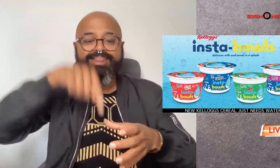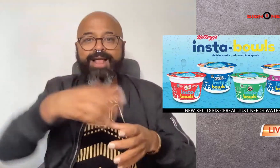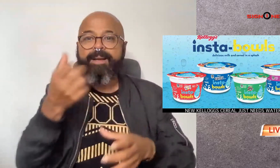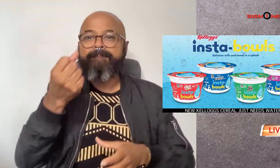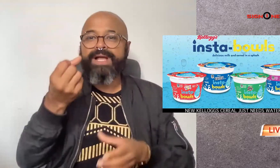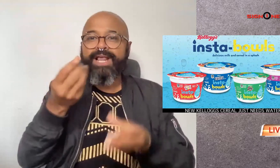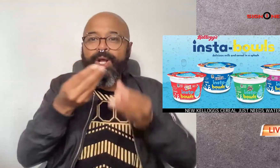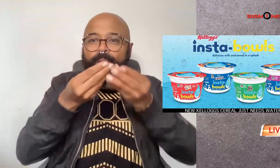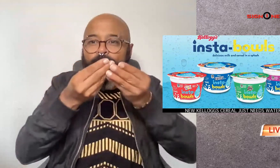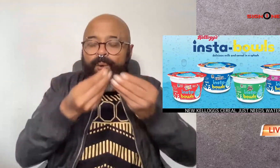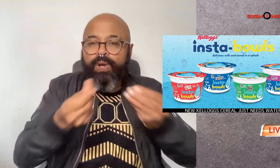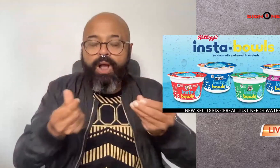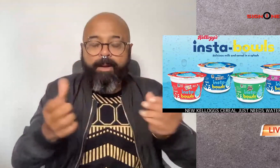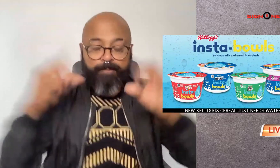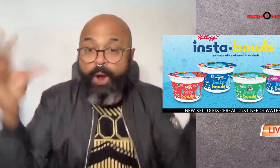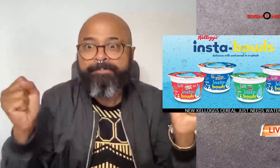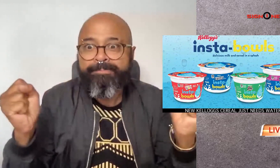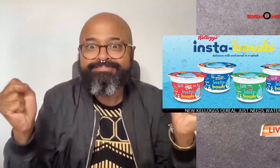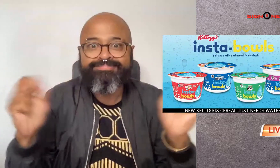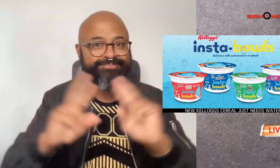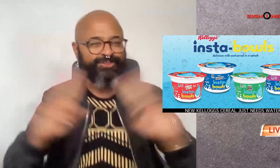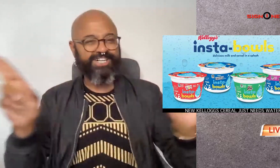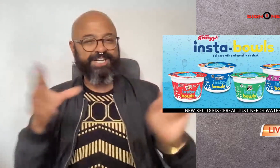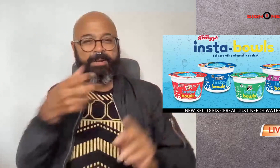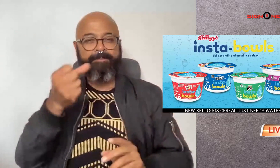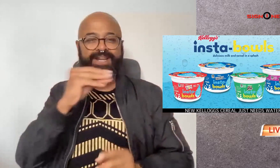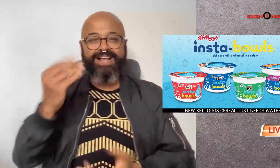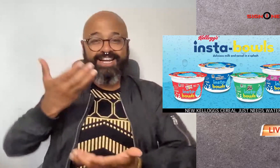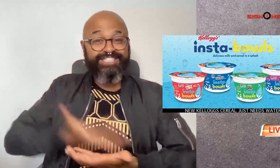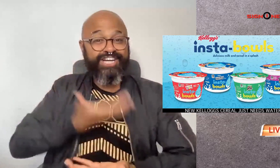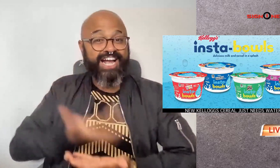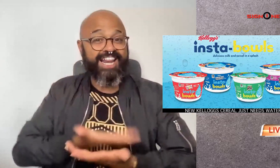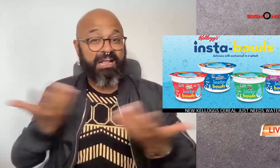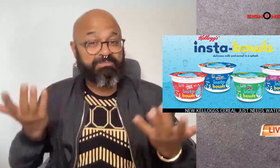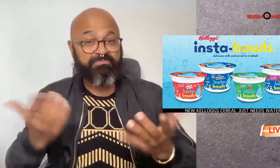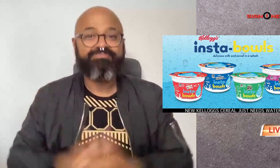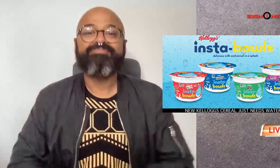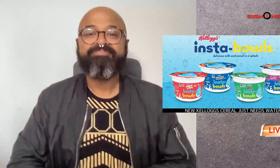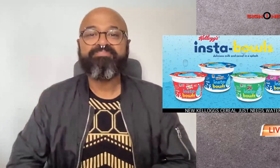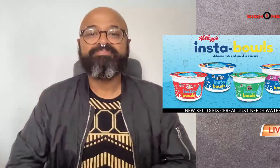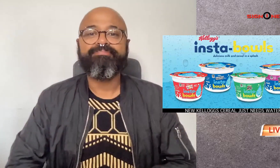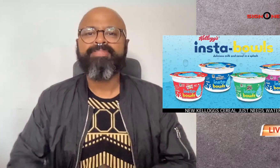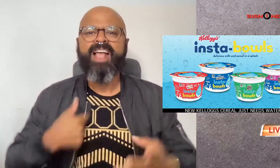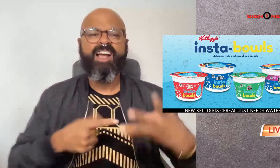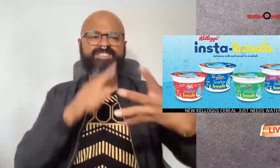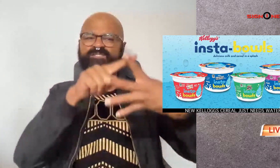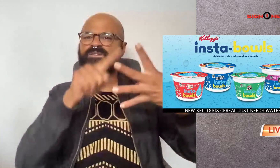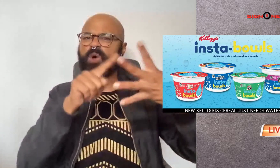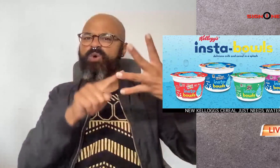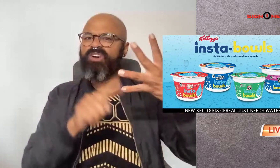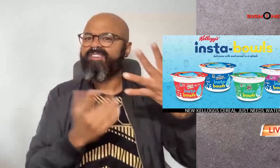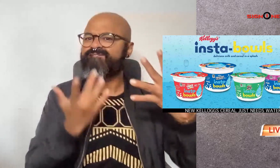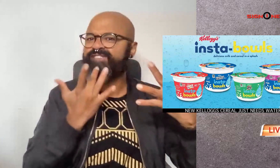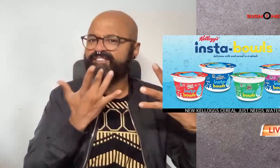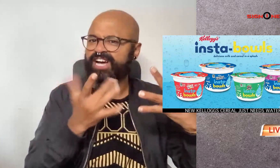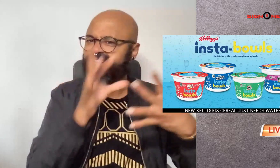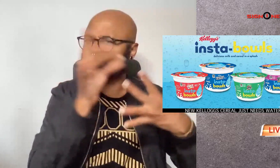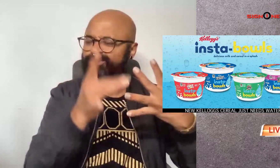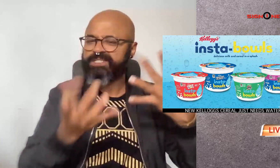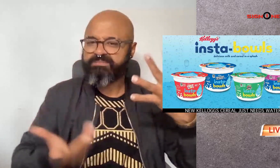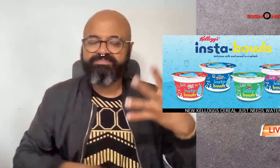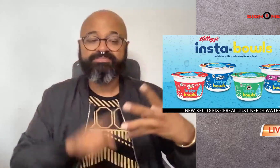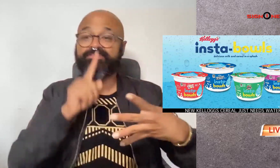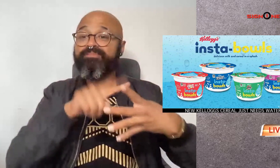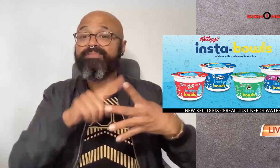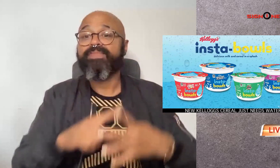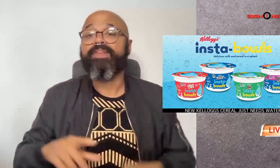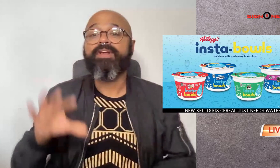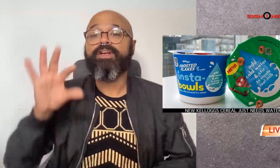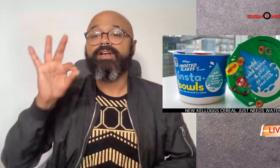the milk rehydrates and boom instant milk and cereal there are four flavors to choose from